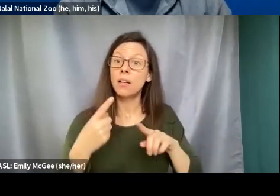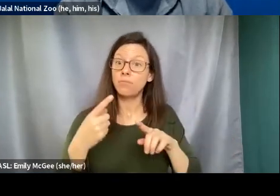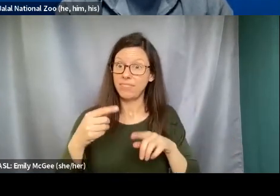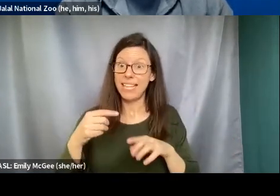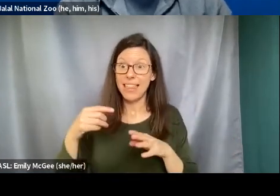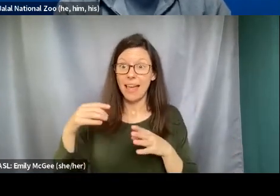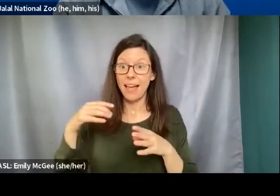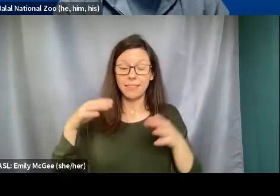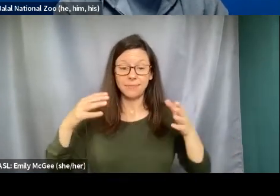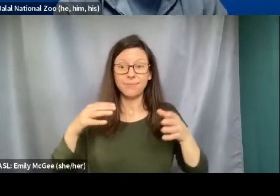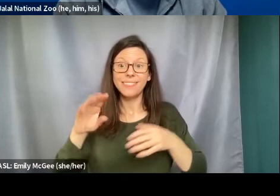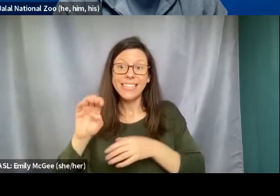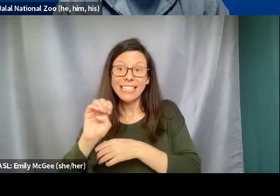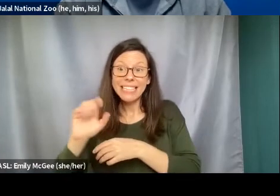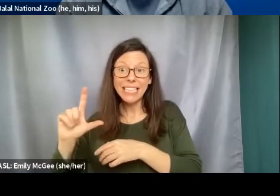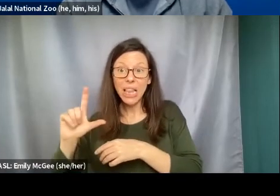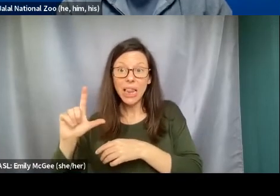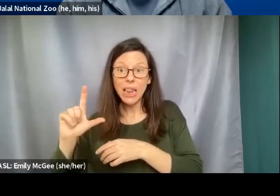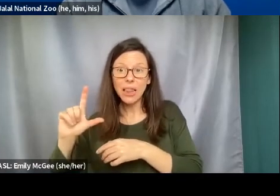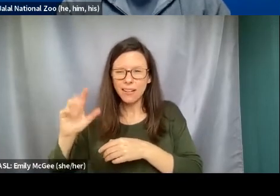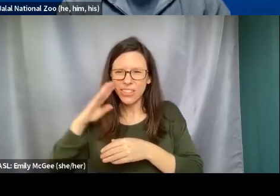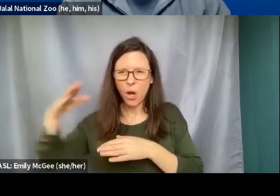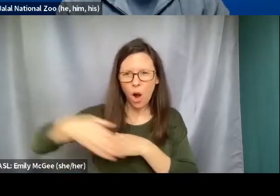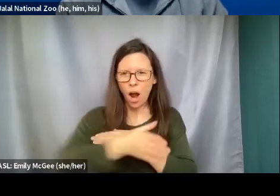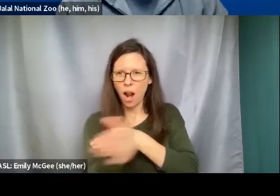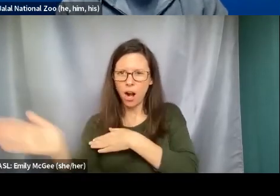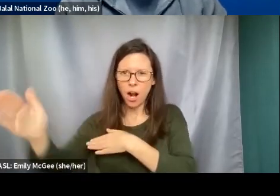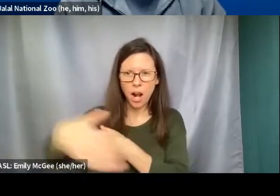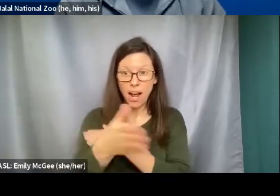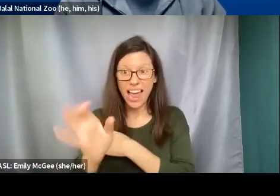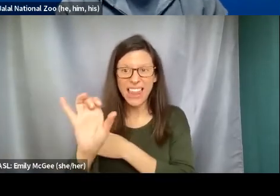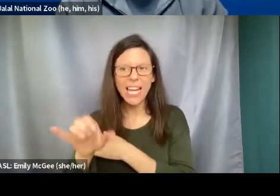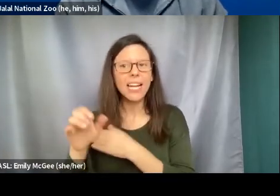it to be a little more acidic. Uh, if you came from the seal and sea lion exhibit, seal or sea